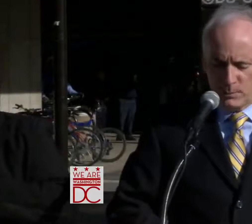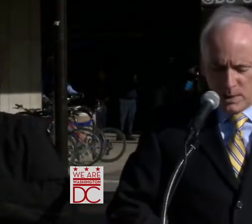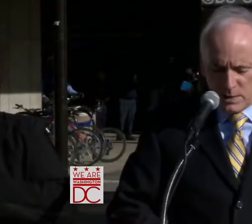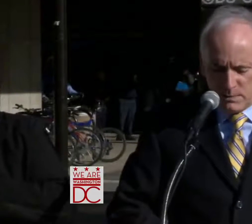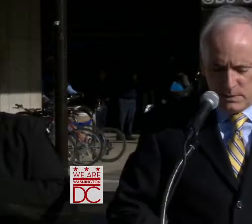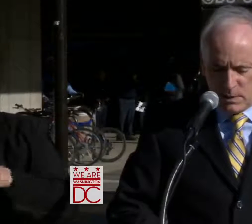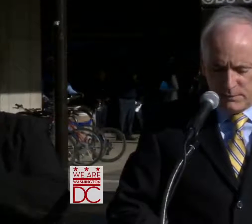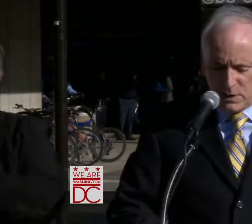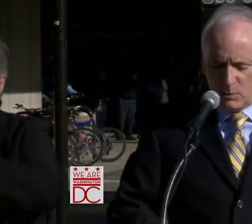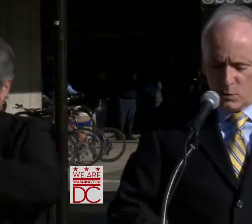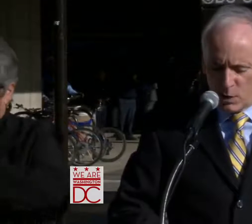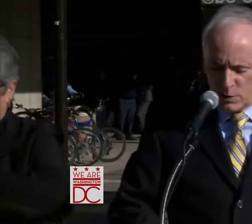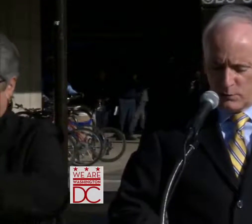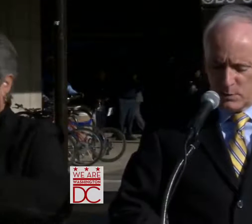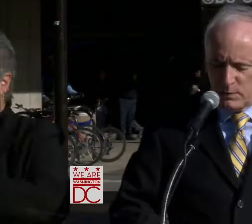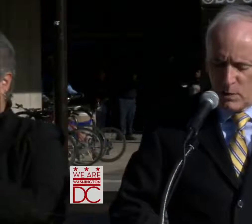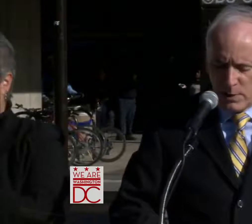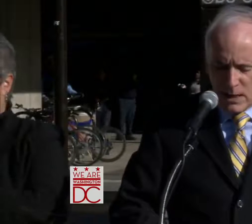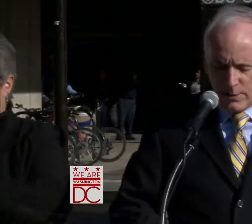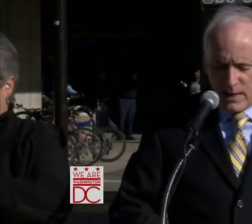REPLACEMENT OF A DOUBLE CROSS OVER BETWEEN DOUBLE RHODE ISLAND